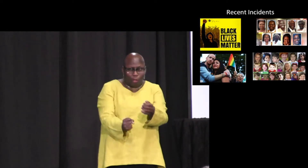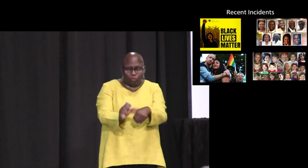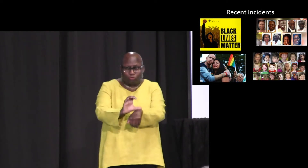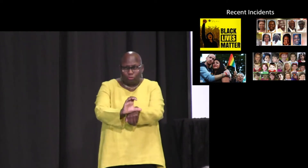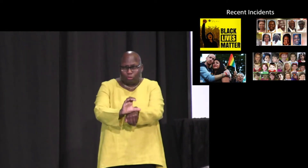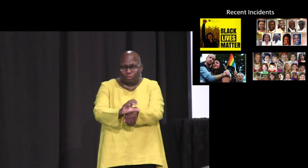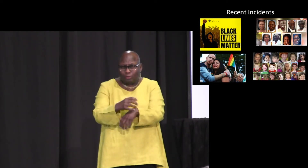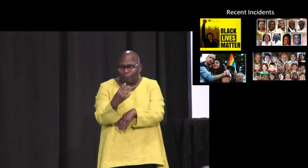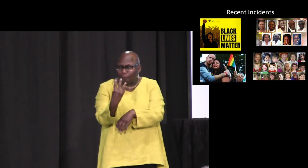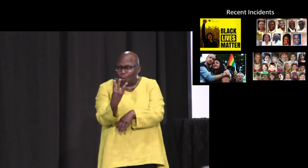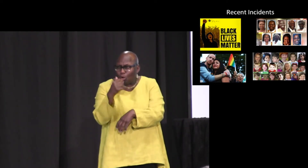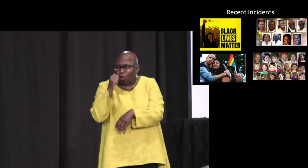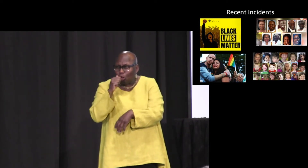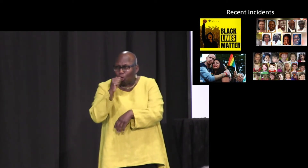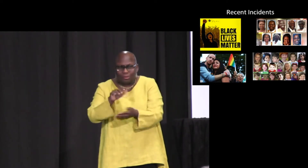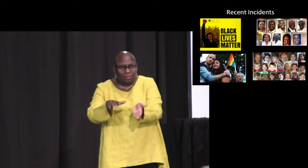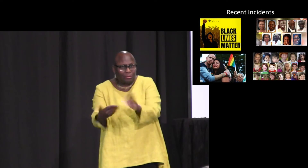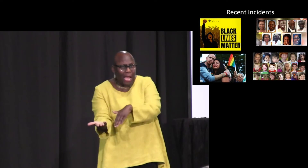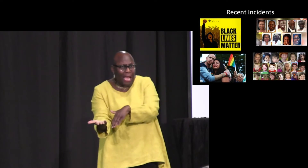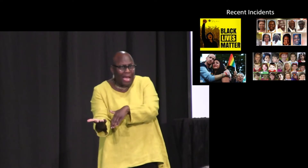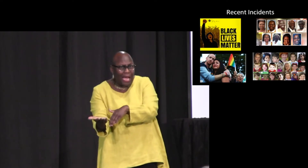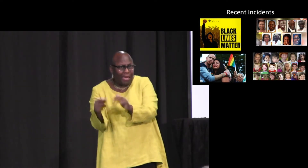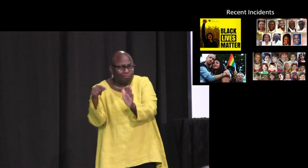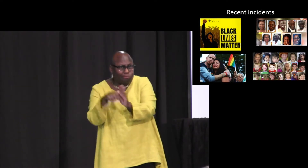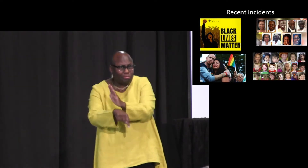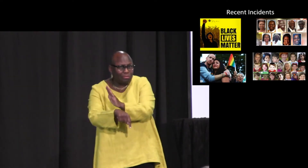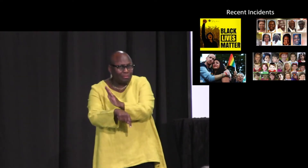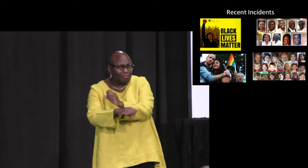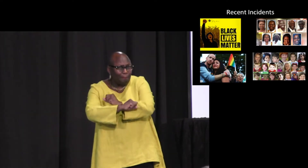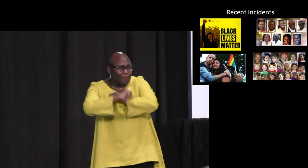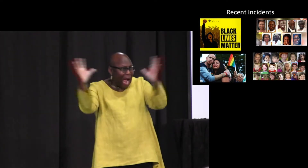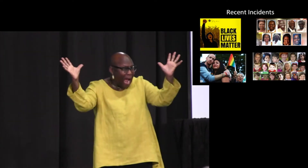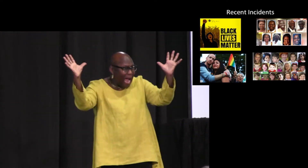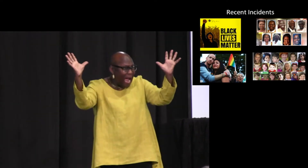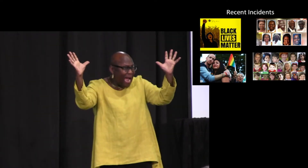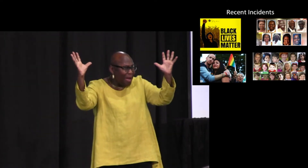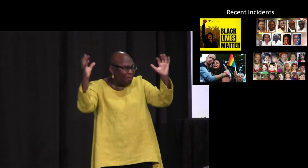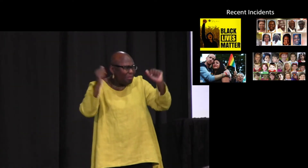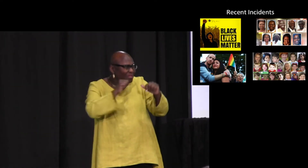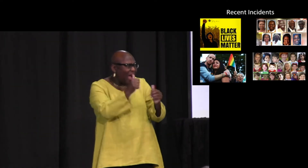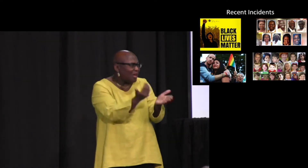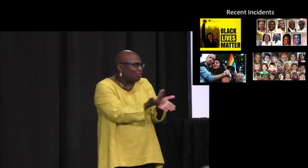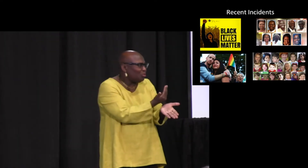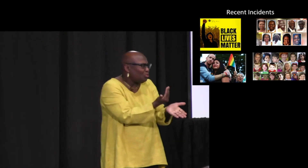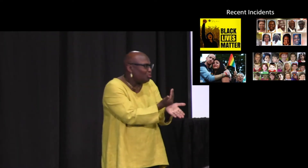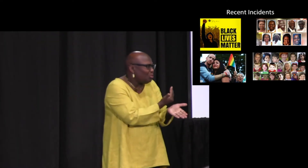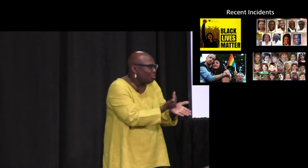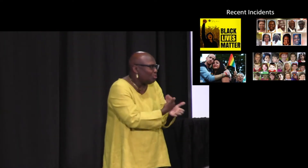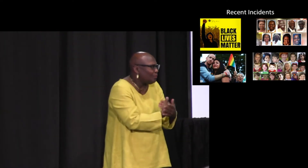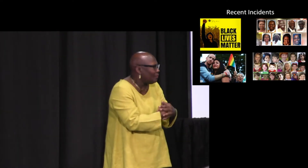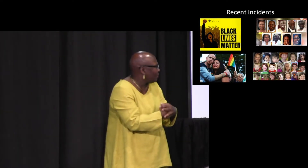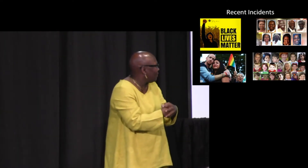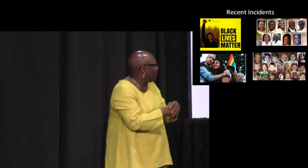Those of us who have been around a while have seen movements like Black Lives Matter before.